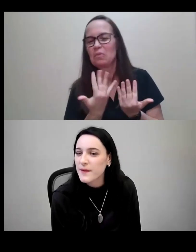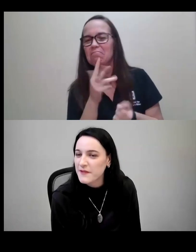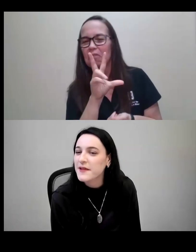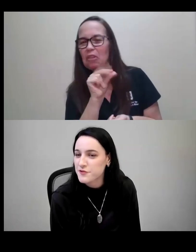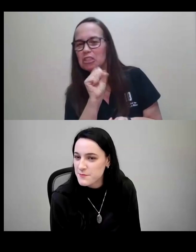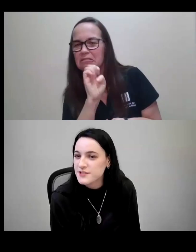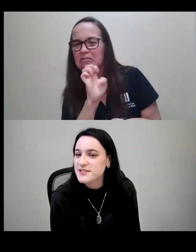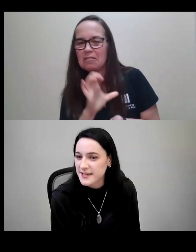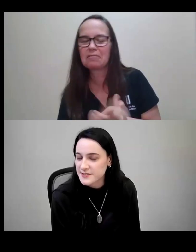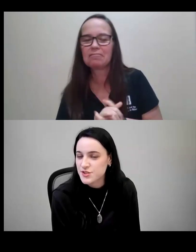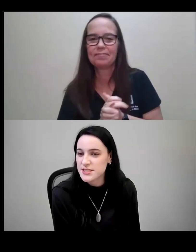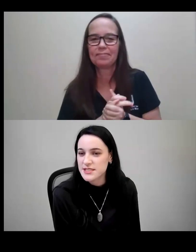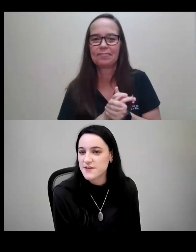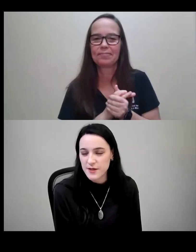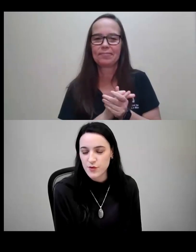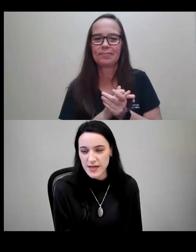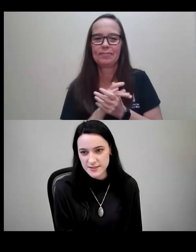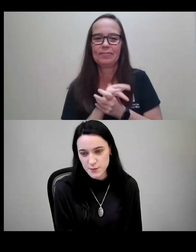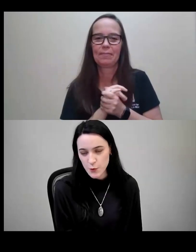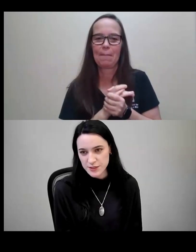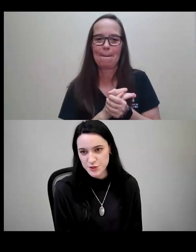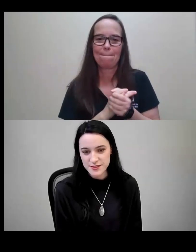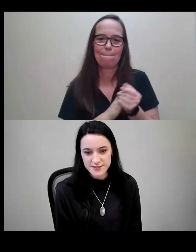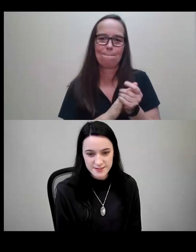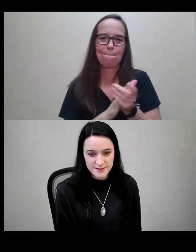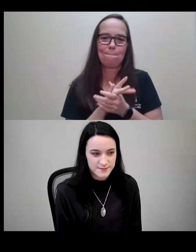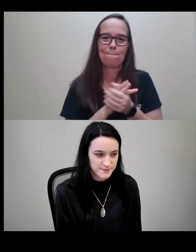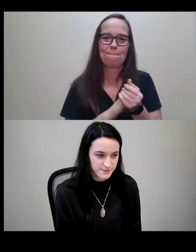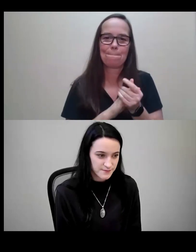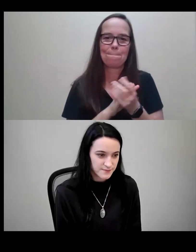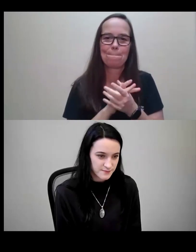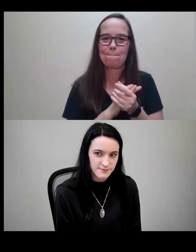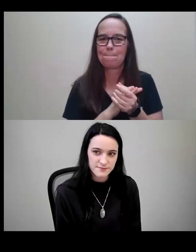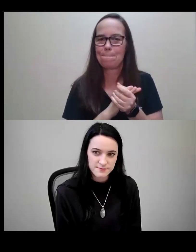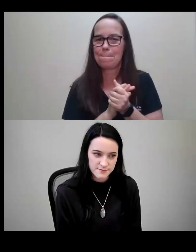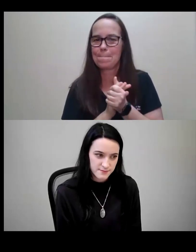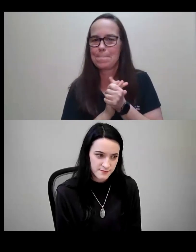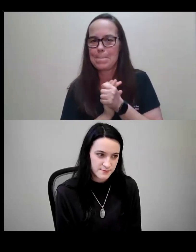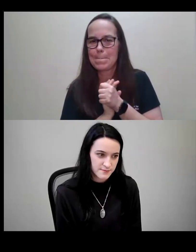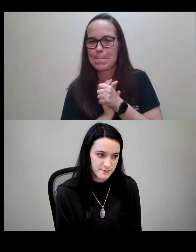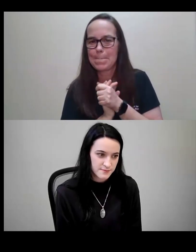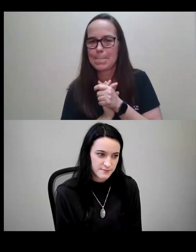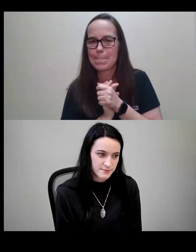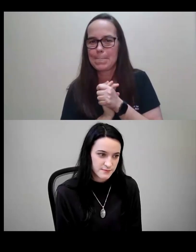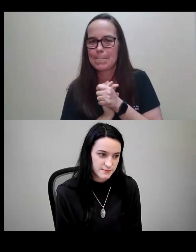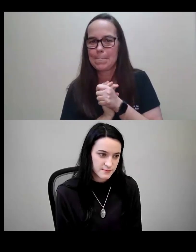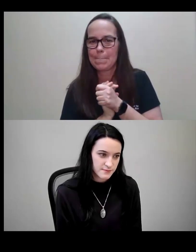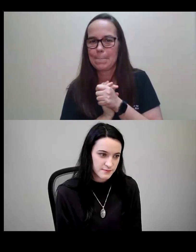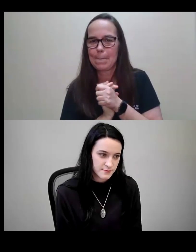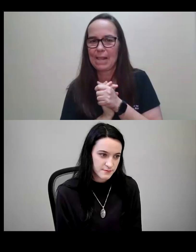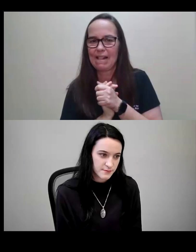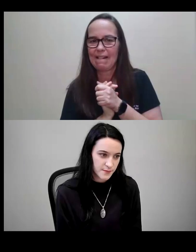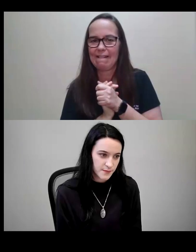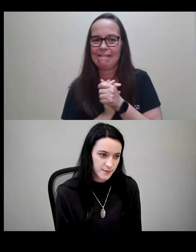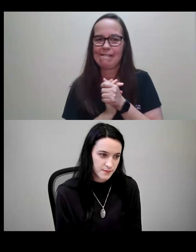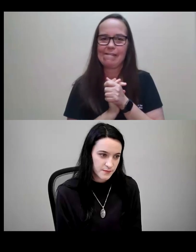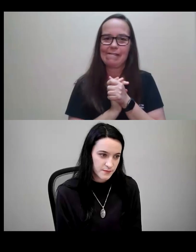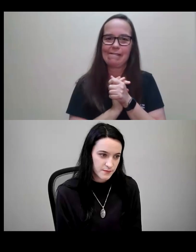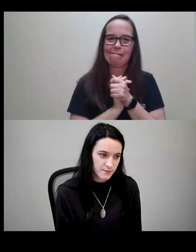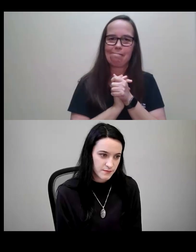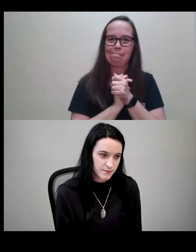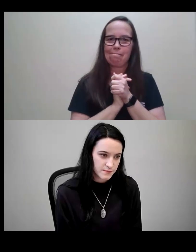I'll wait about like 30 more seconds just to see if anyone has some questions.